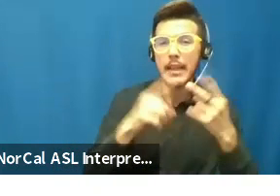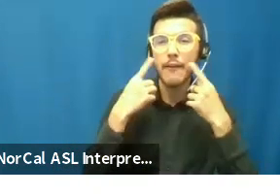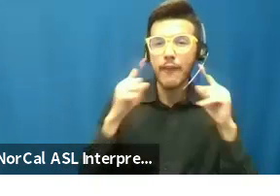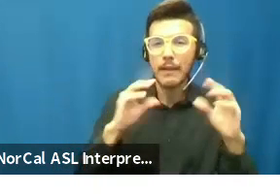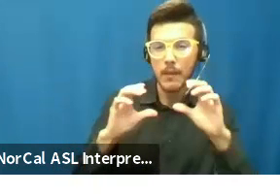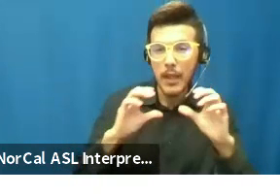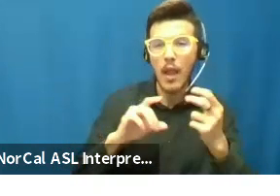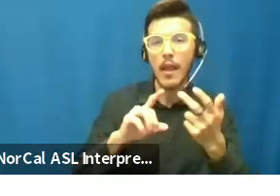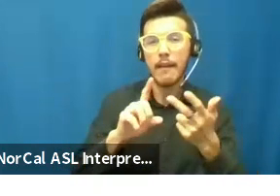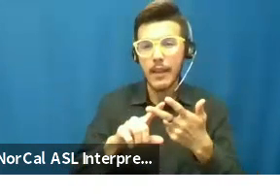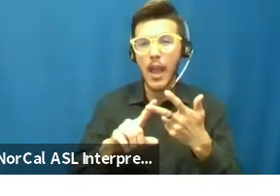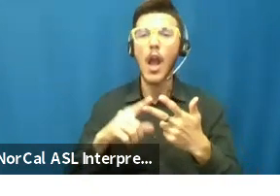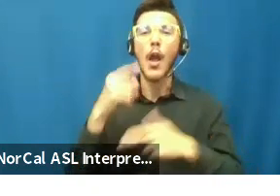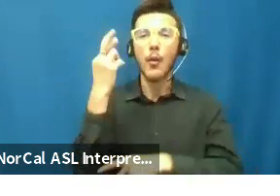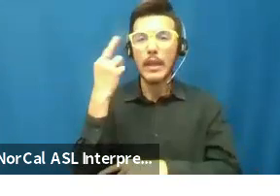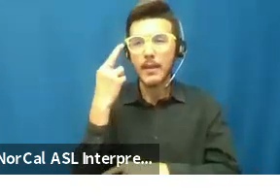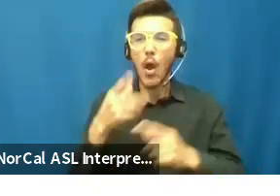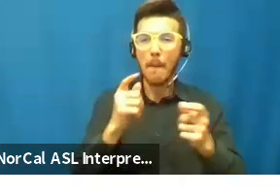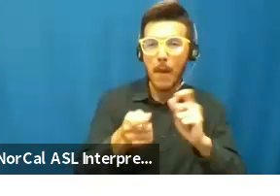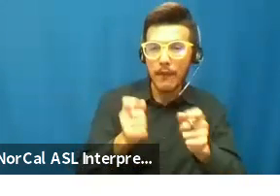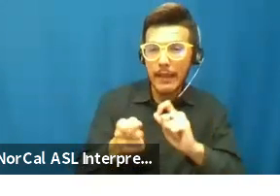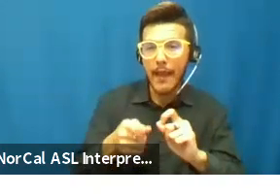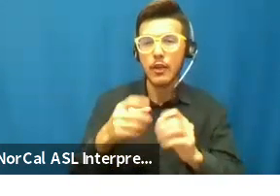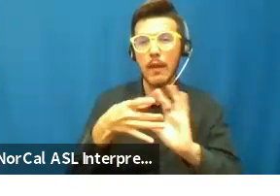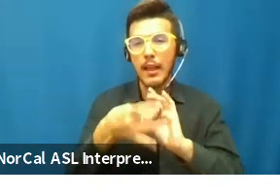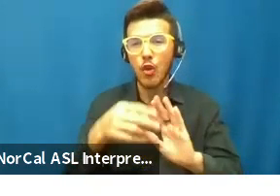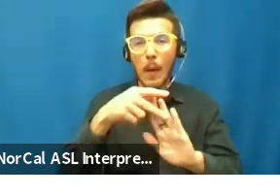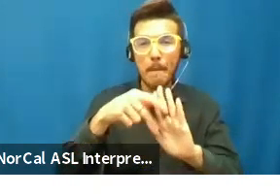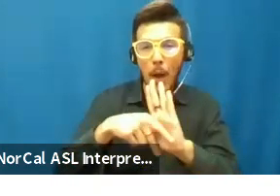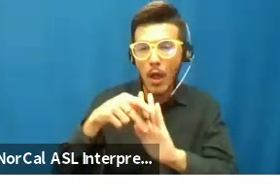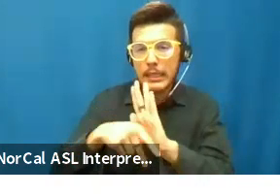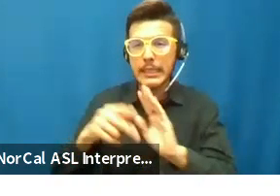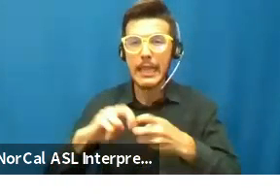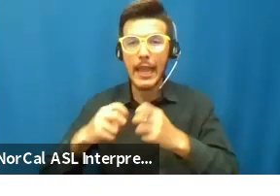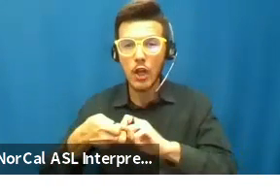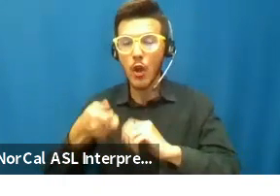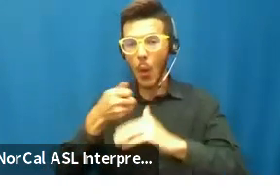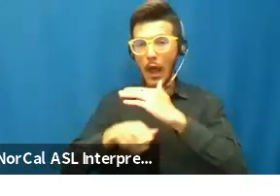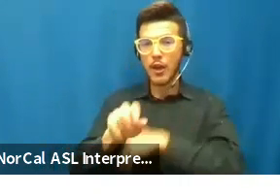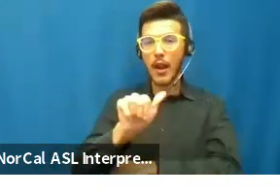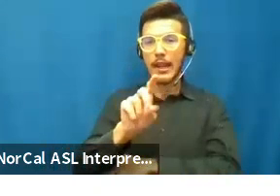and reasonable modification of policy issues under the Americans with Disabilities Act of 1990,